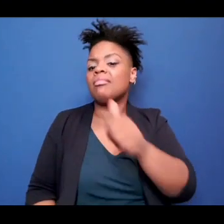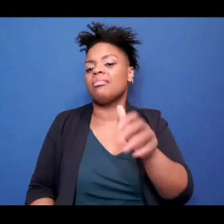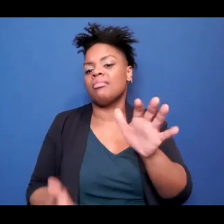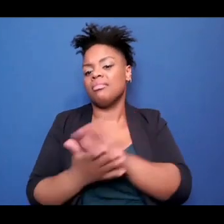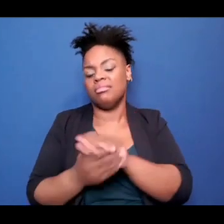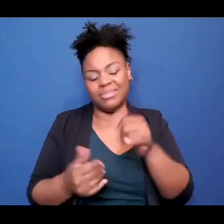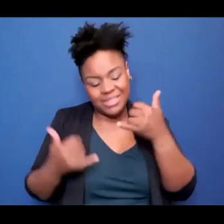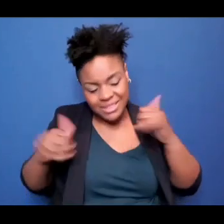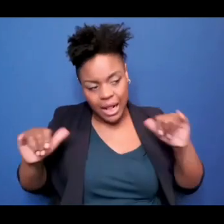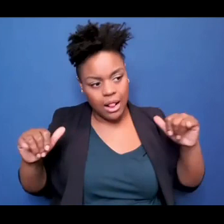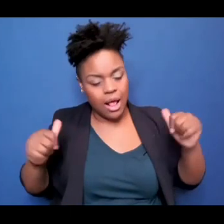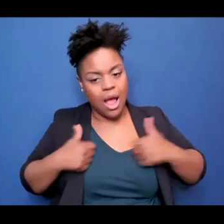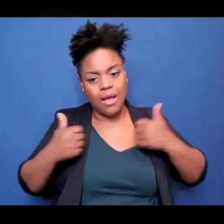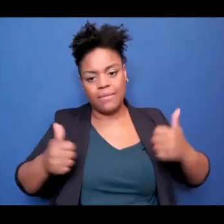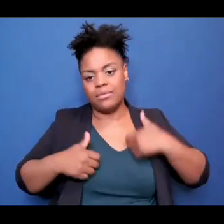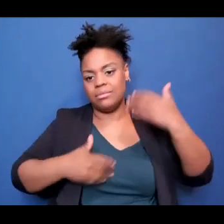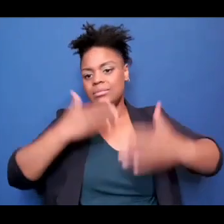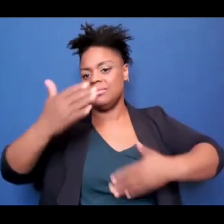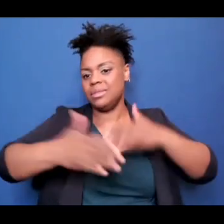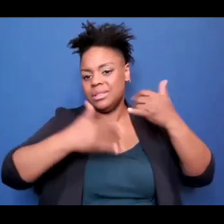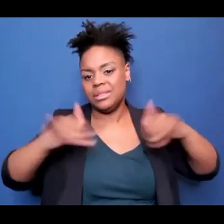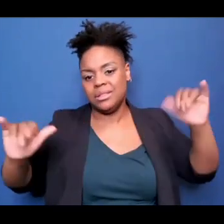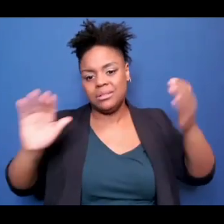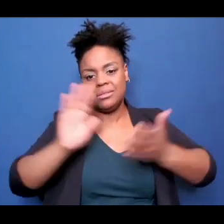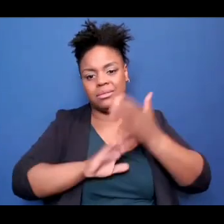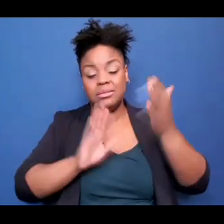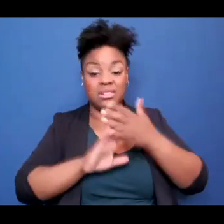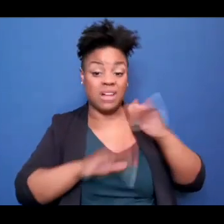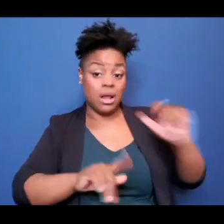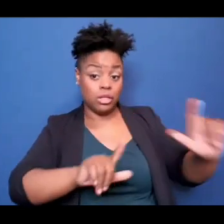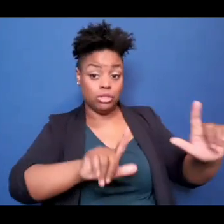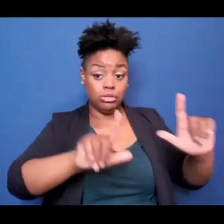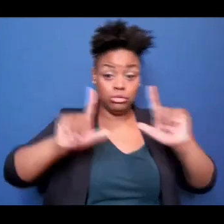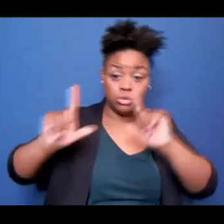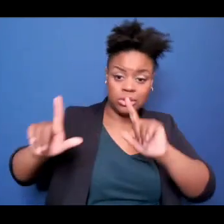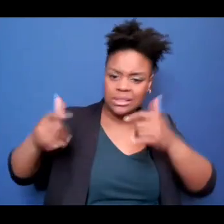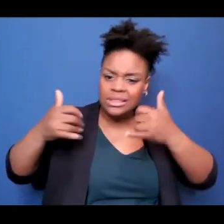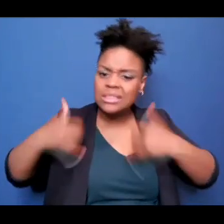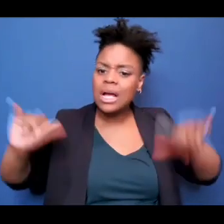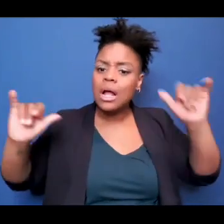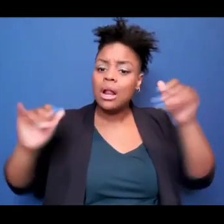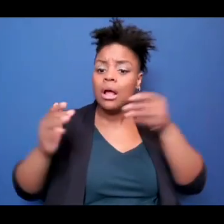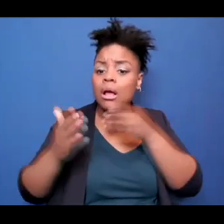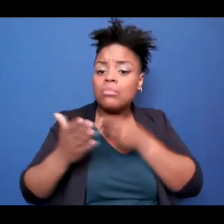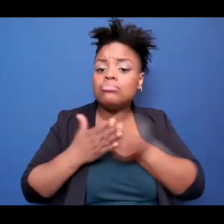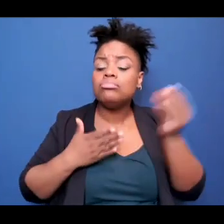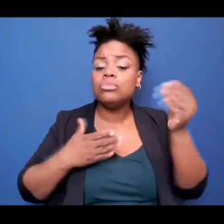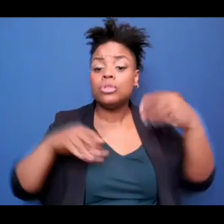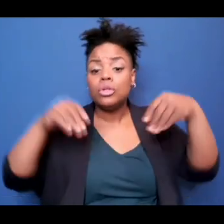ANYWHERE. THERE ARE RACIST IMAGES THAT